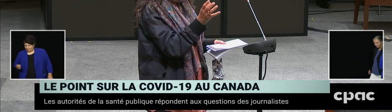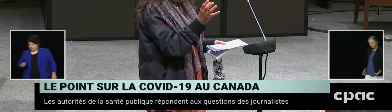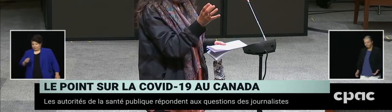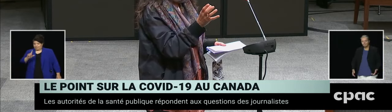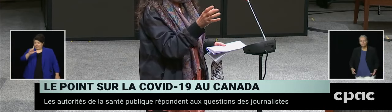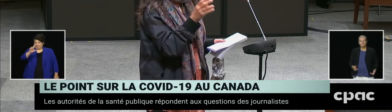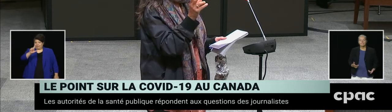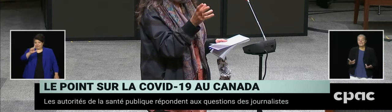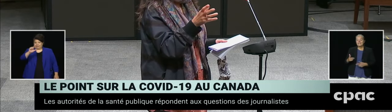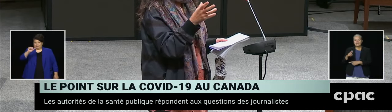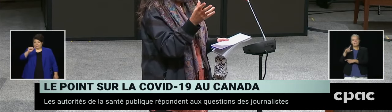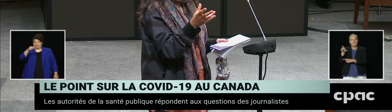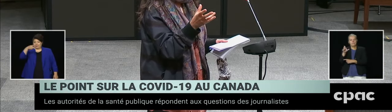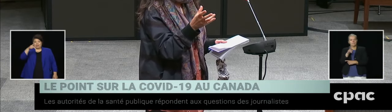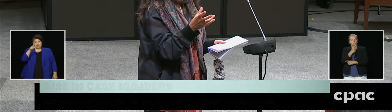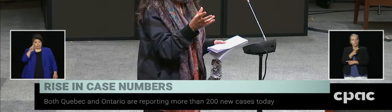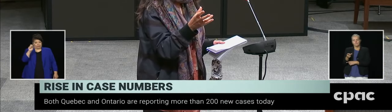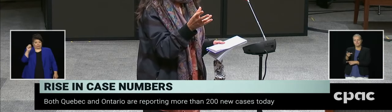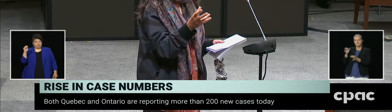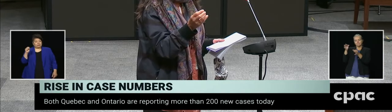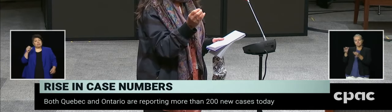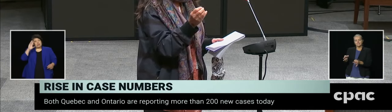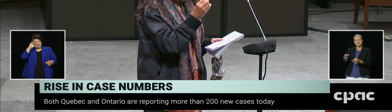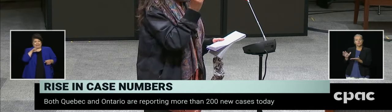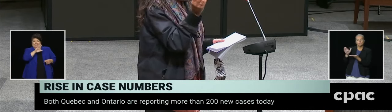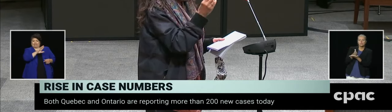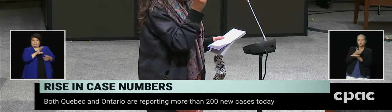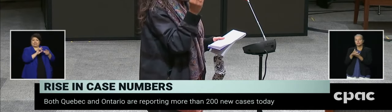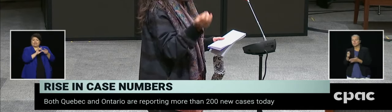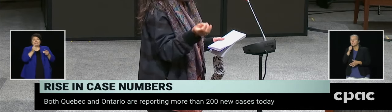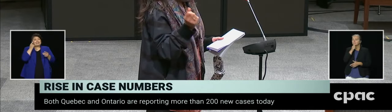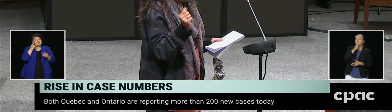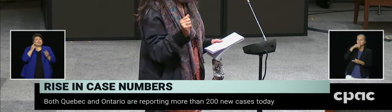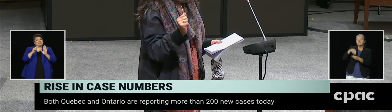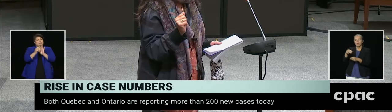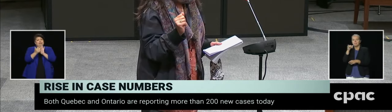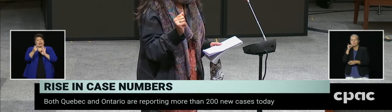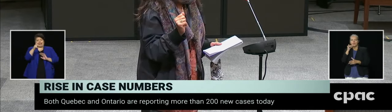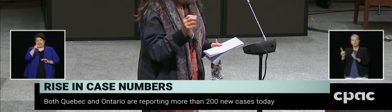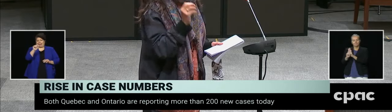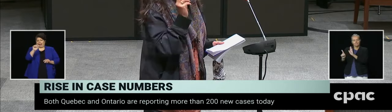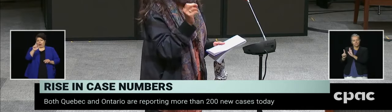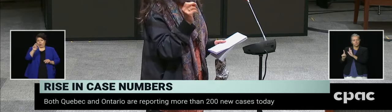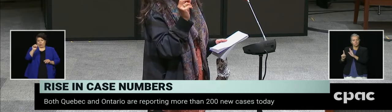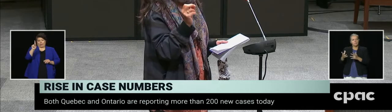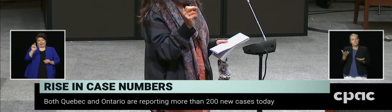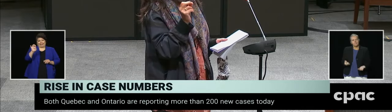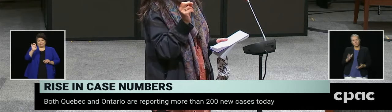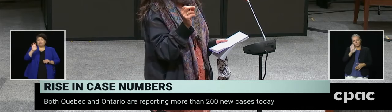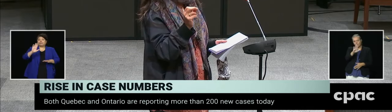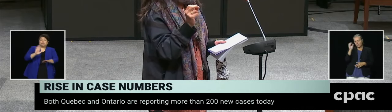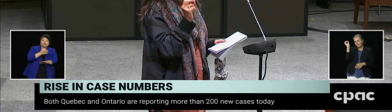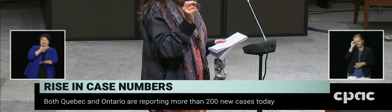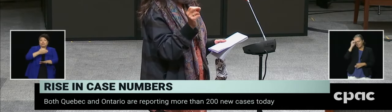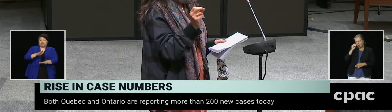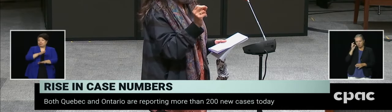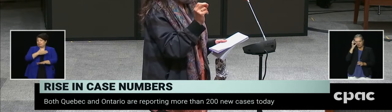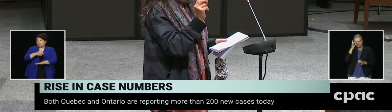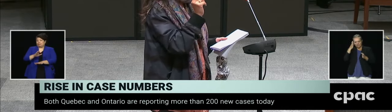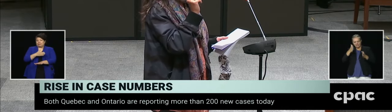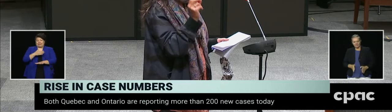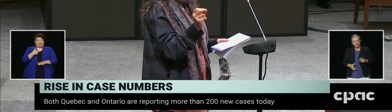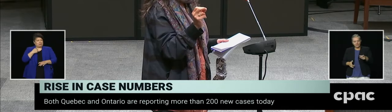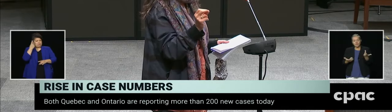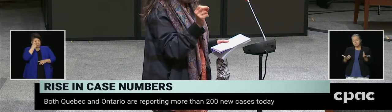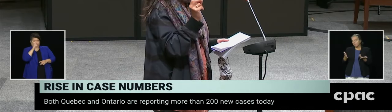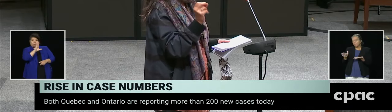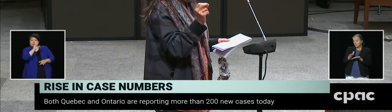DEPENDS ON THE LOCAL SITUATION,